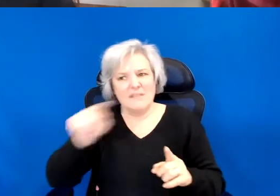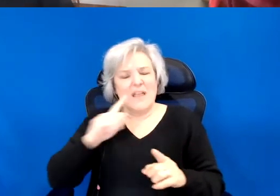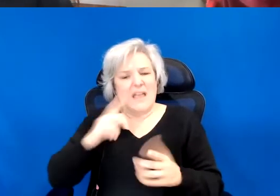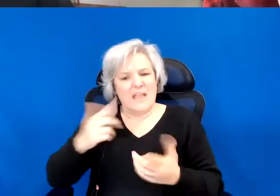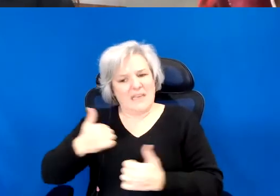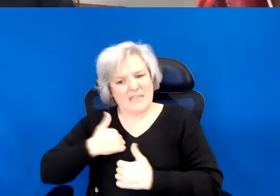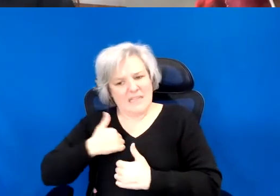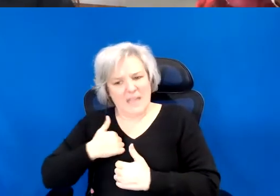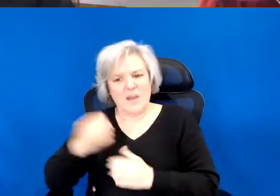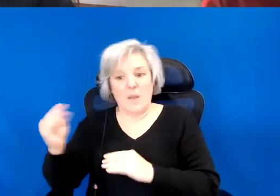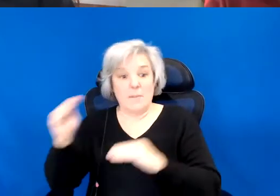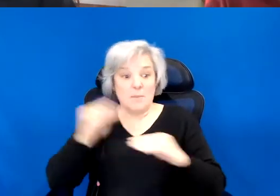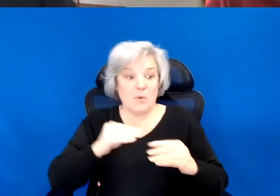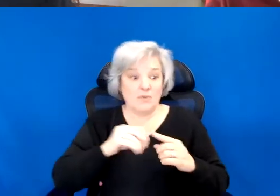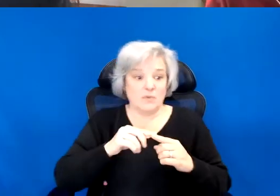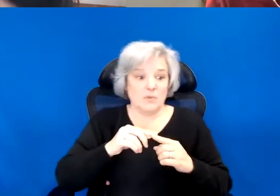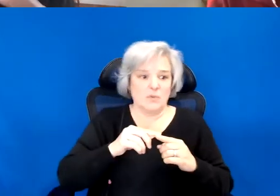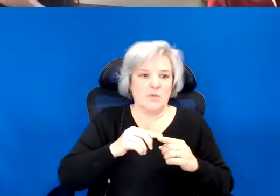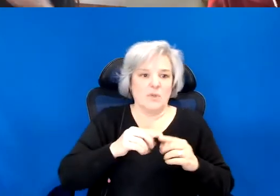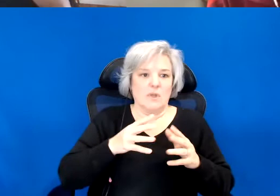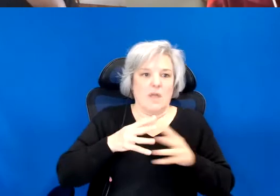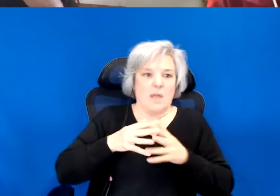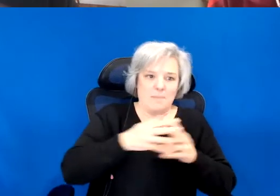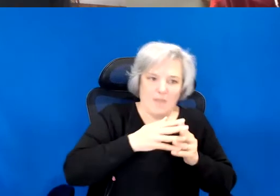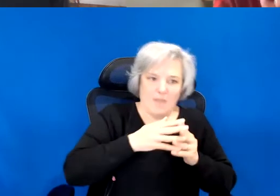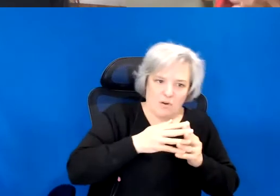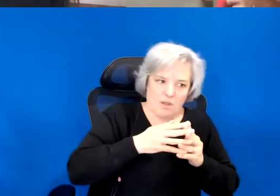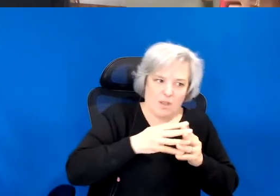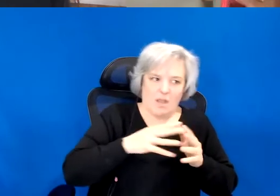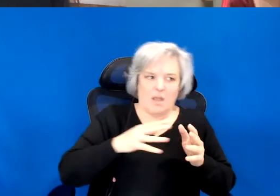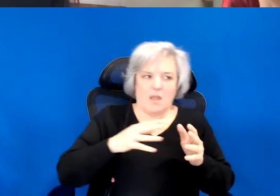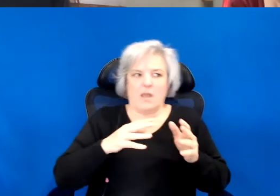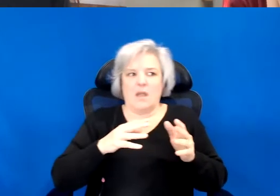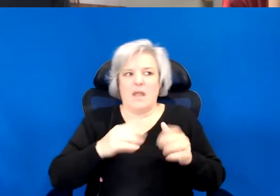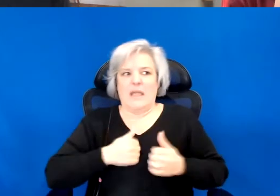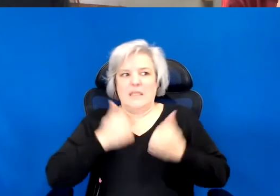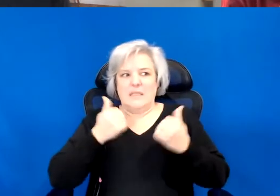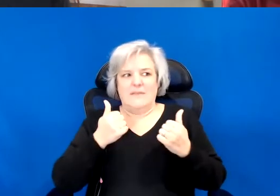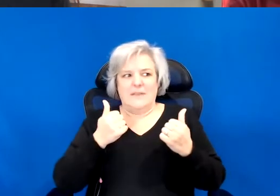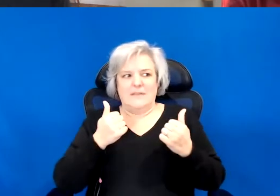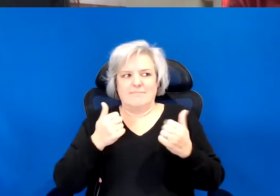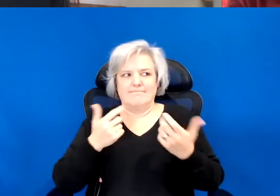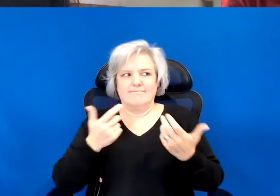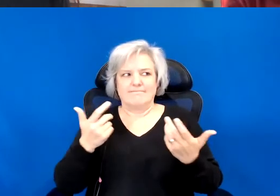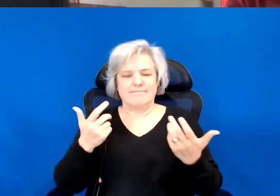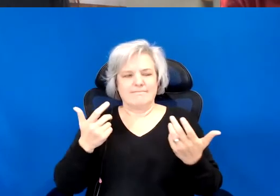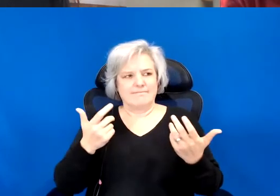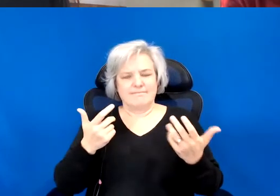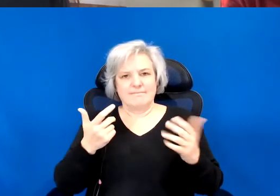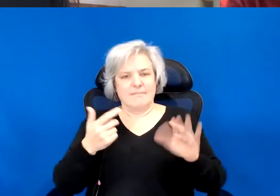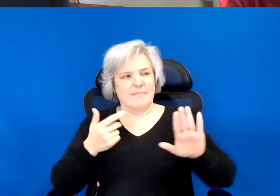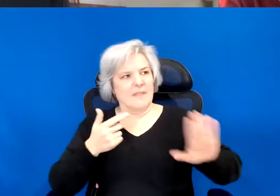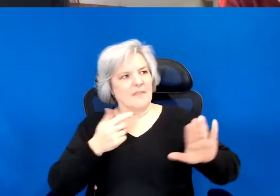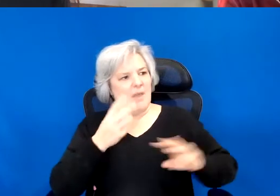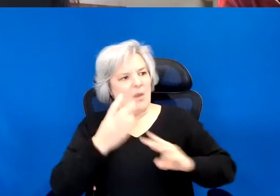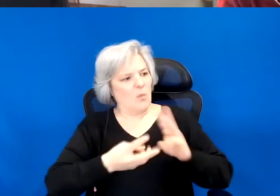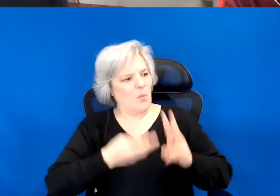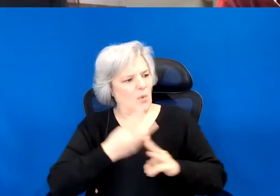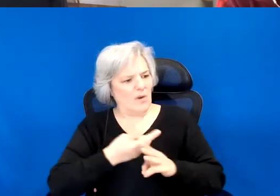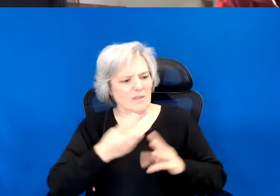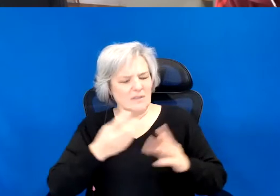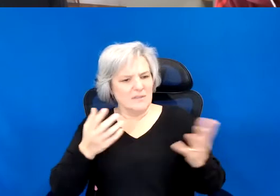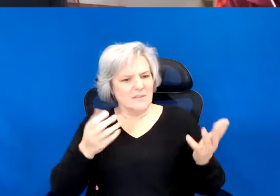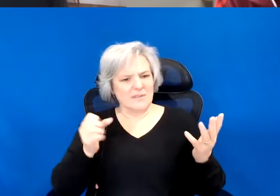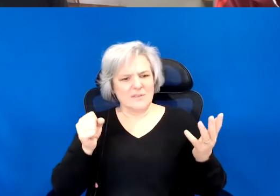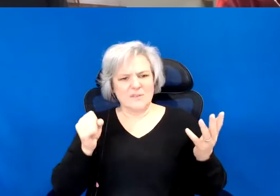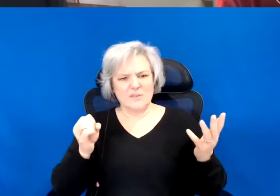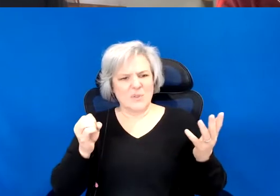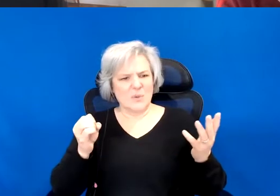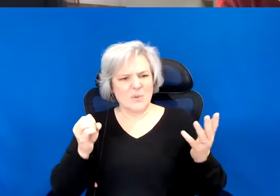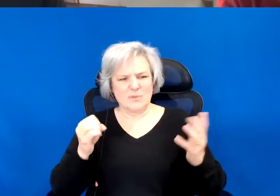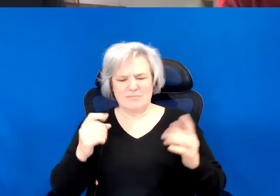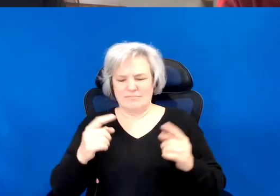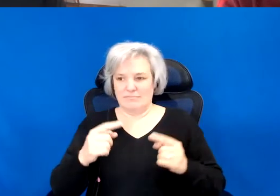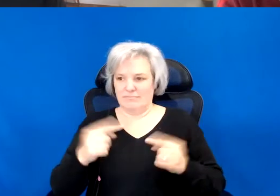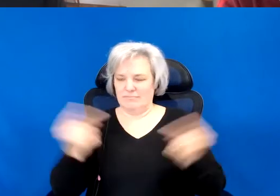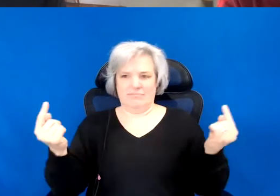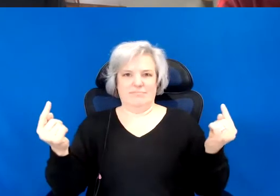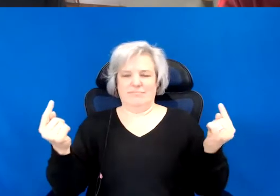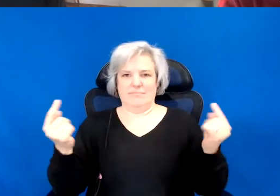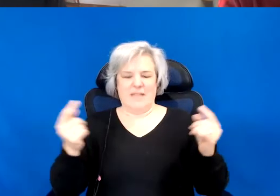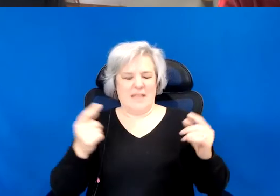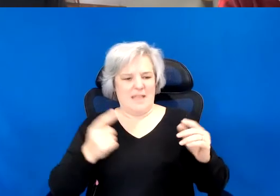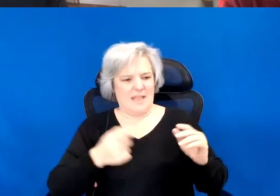to the American South and living in the world --